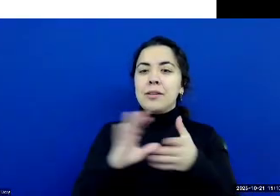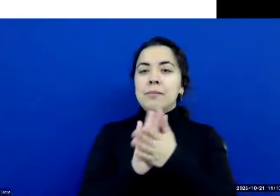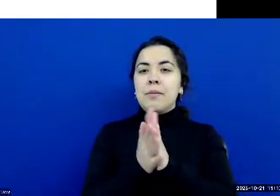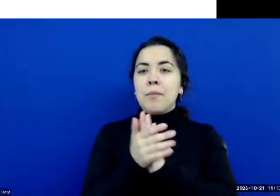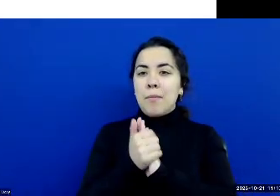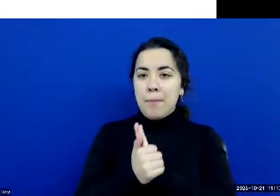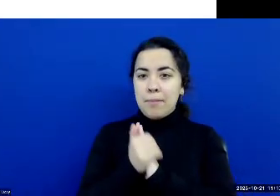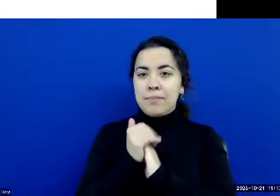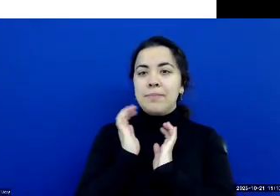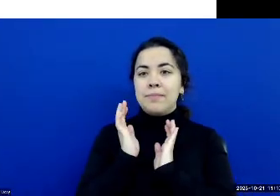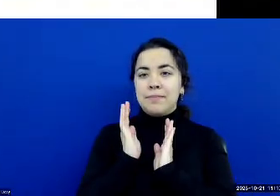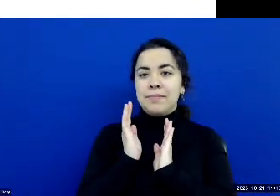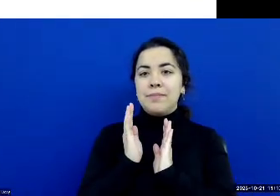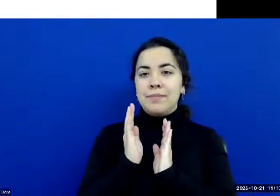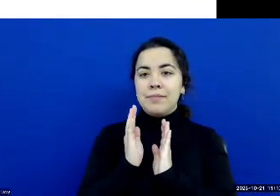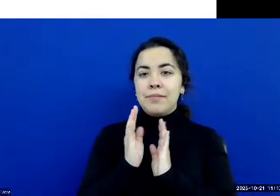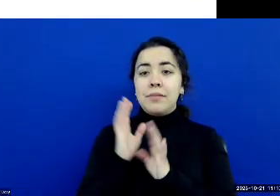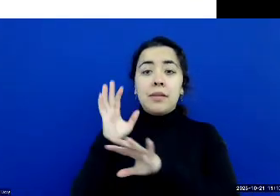Kathleen DeForest: The action becomes automatic.